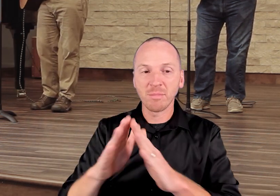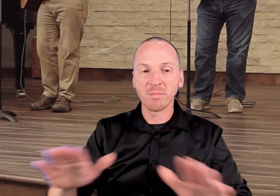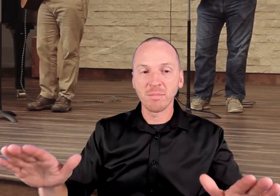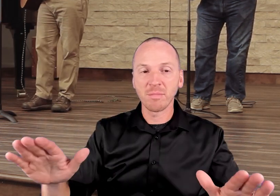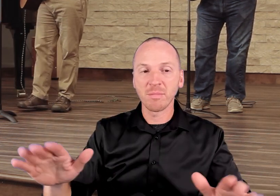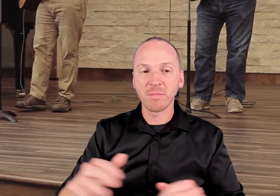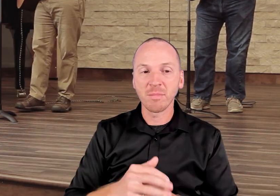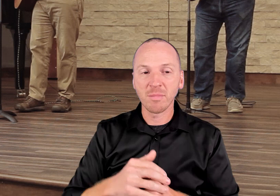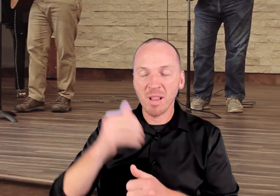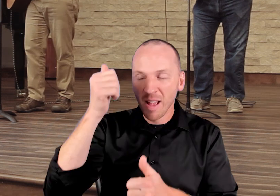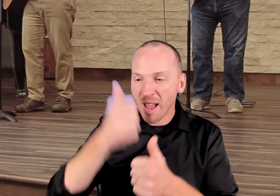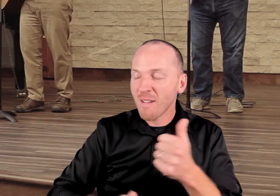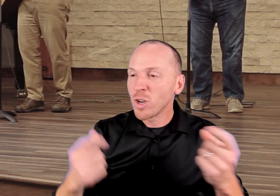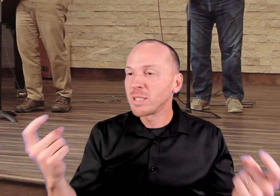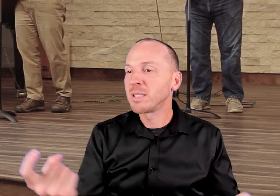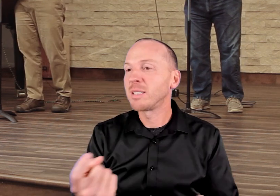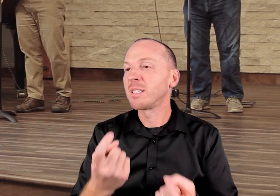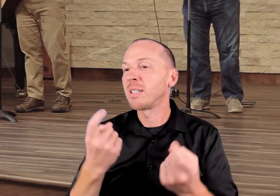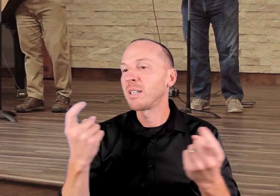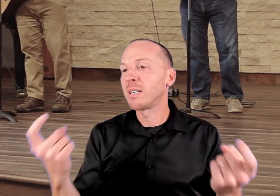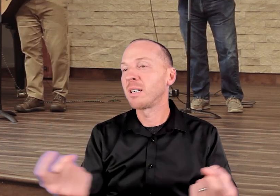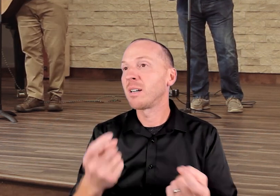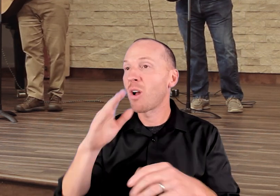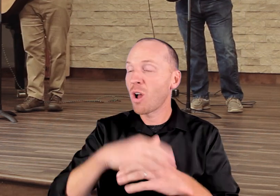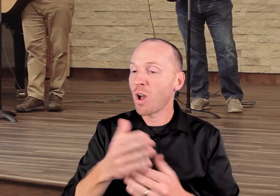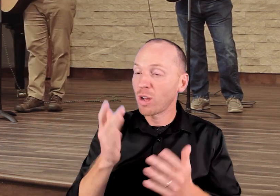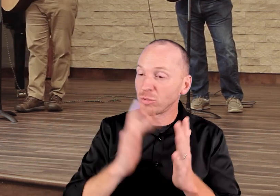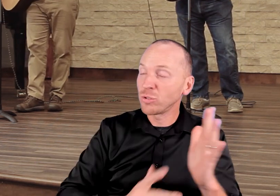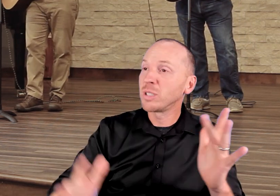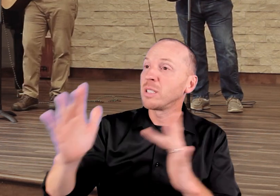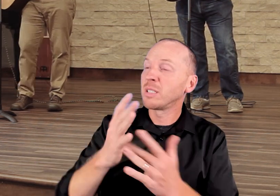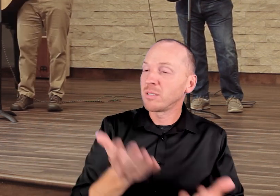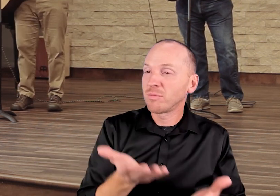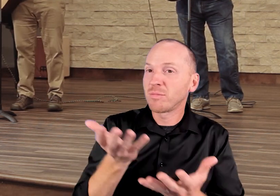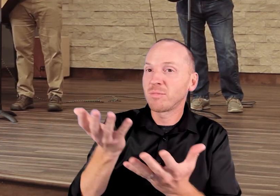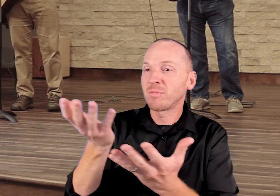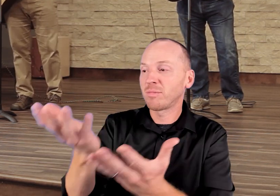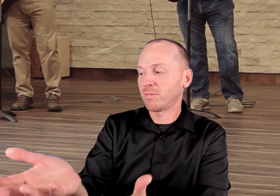For ev'ry sin on him was laid.